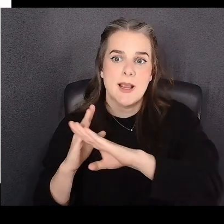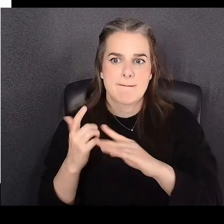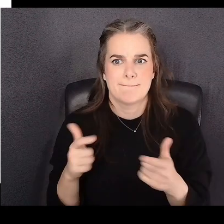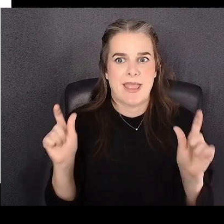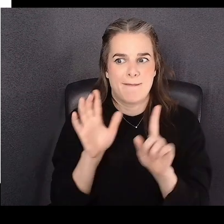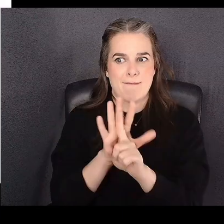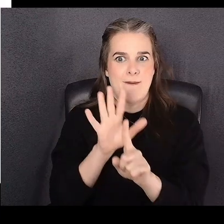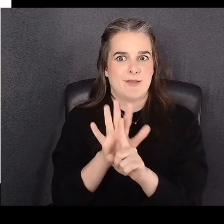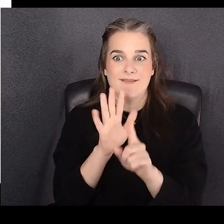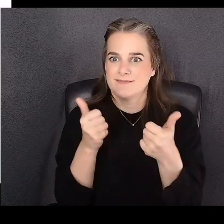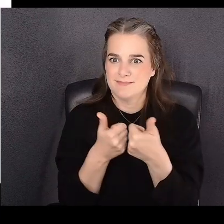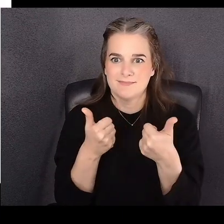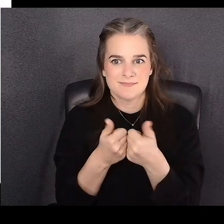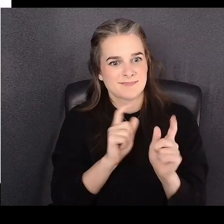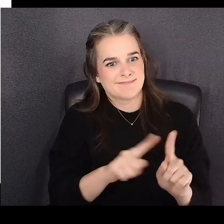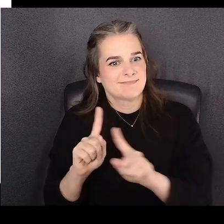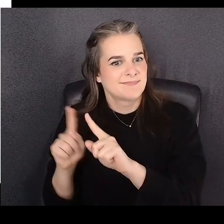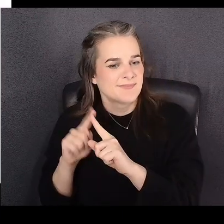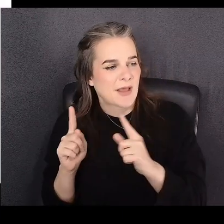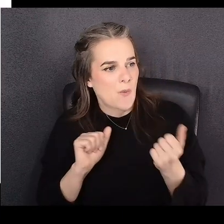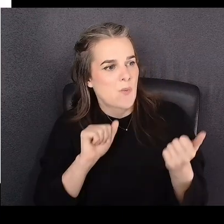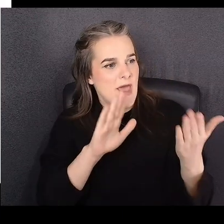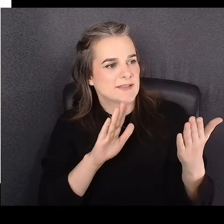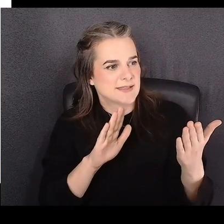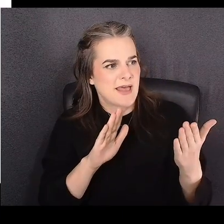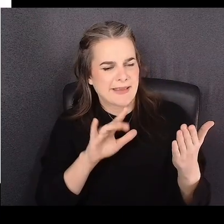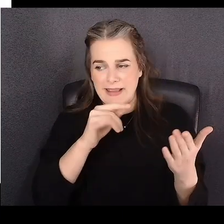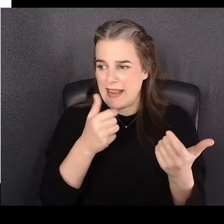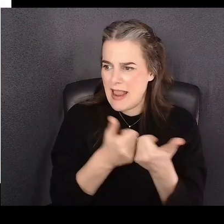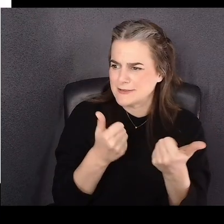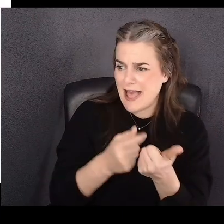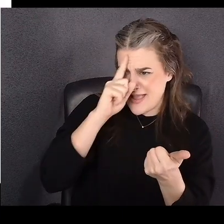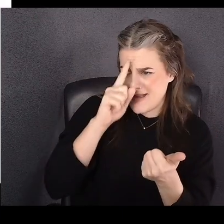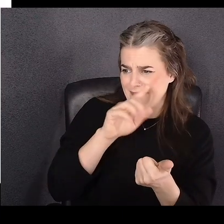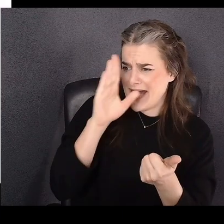to adapt the games that some of these individuals thought they would never be able to participate in.